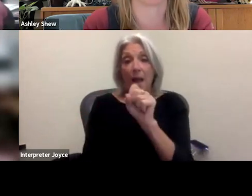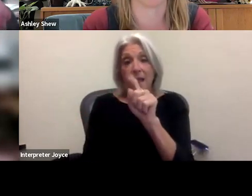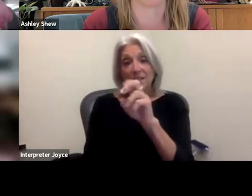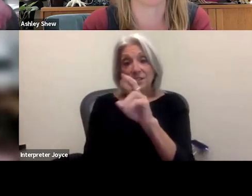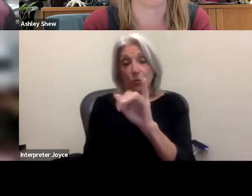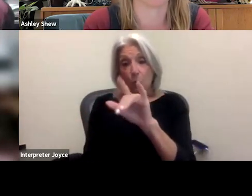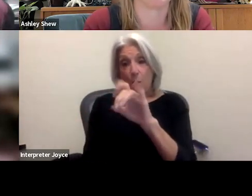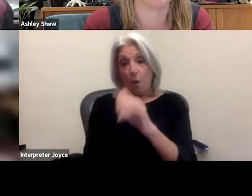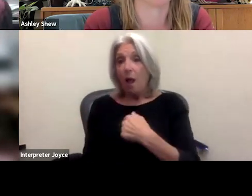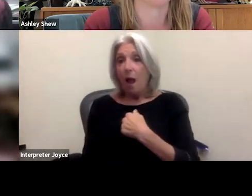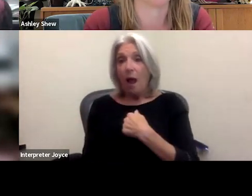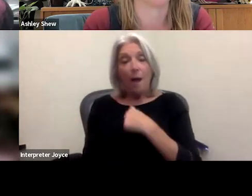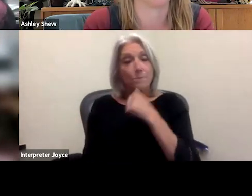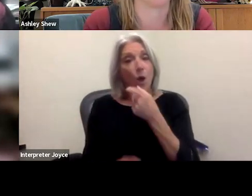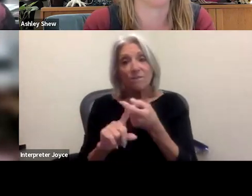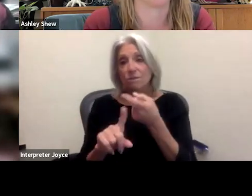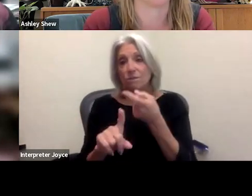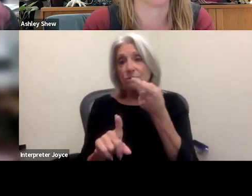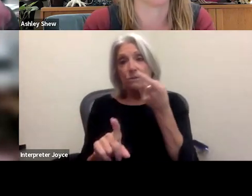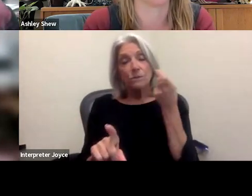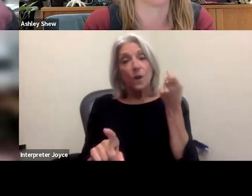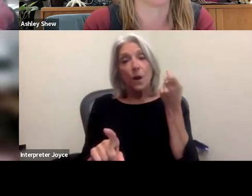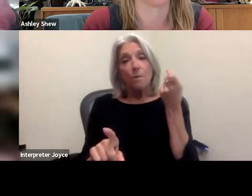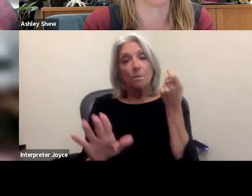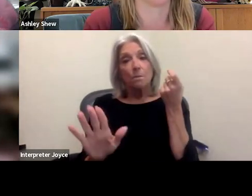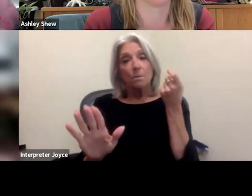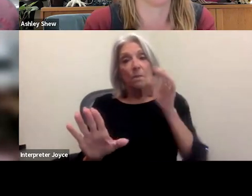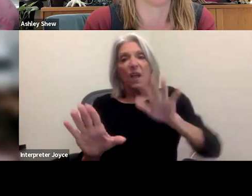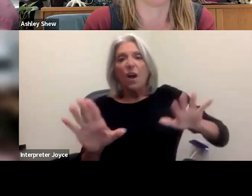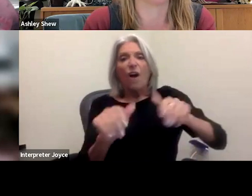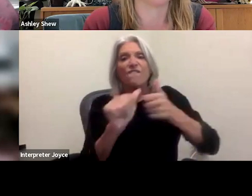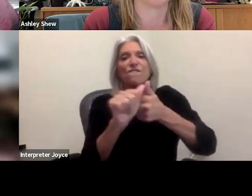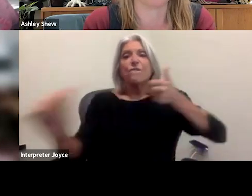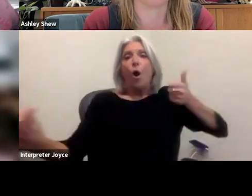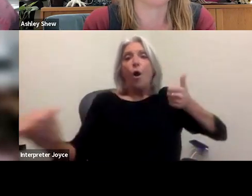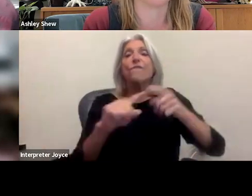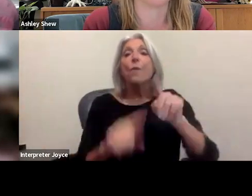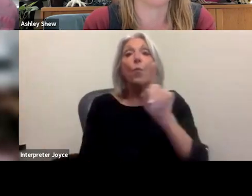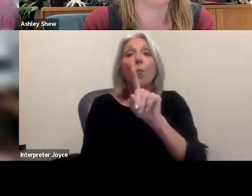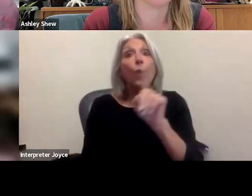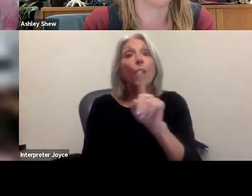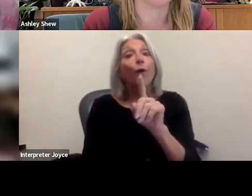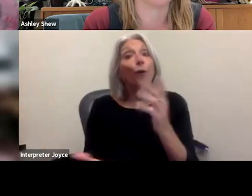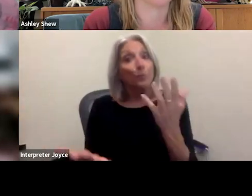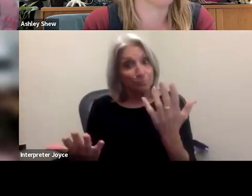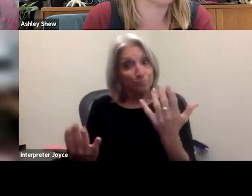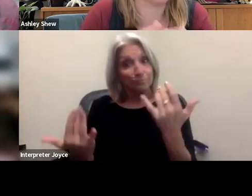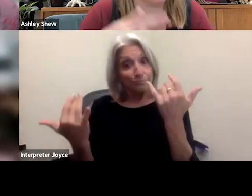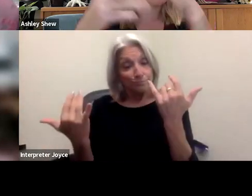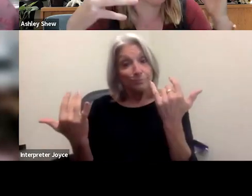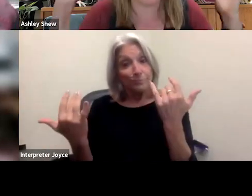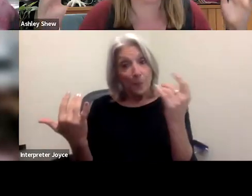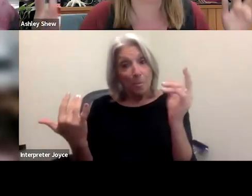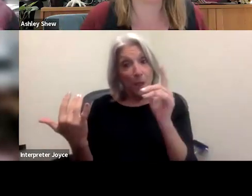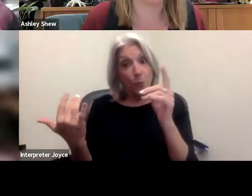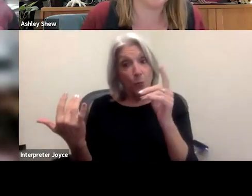not far from where some of the, in terms of greatest number,